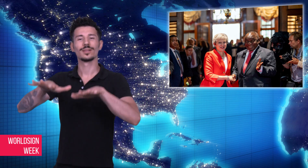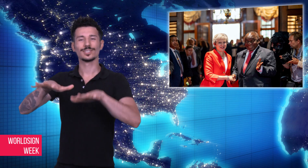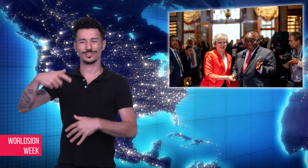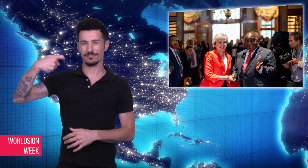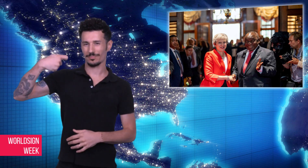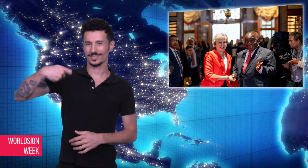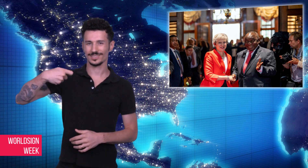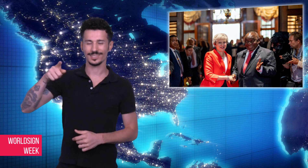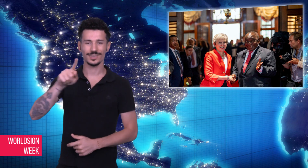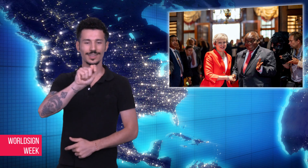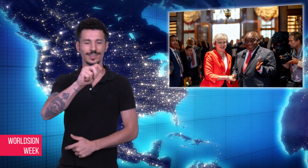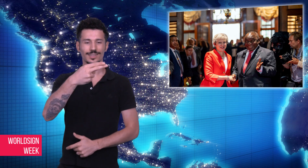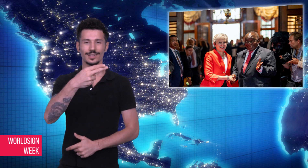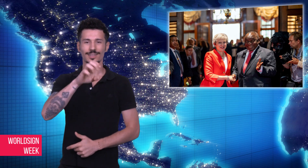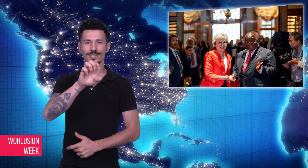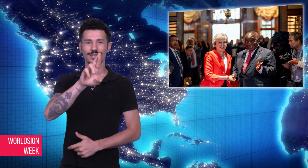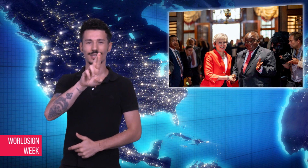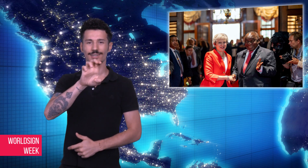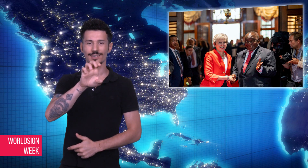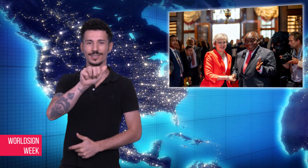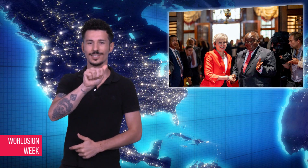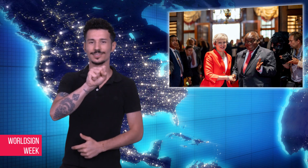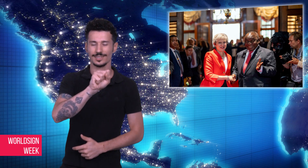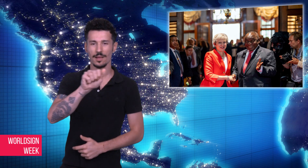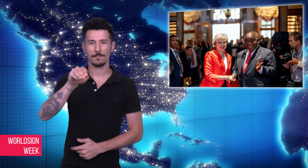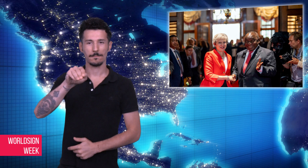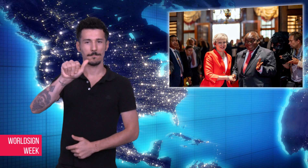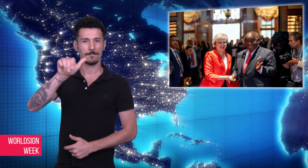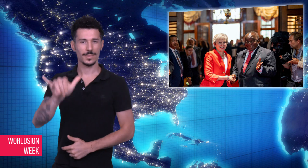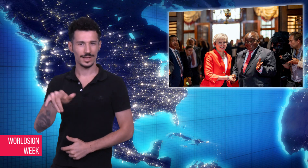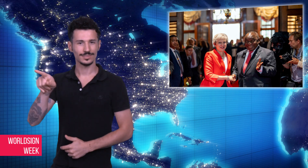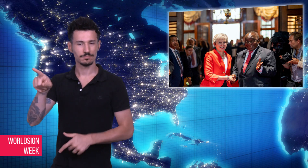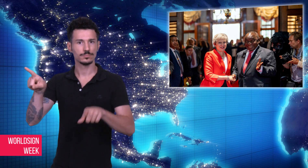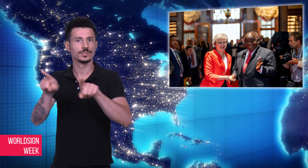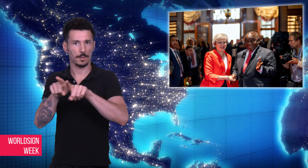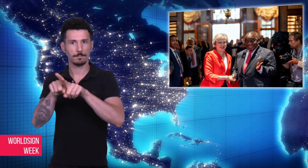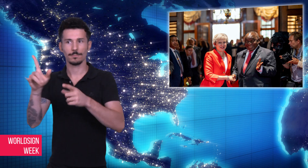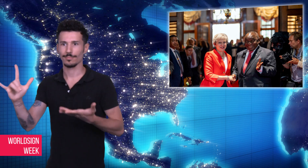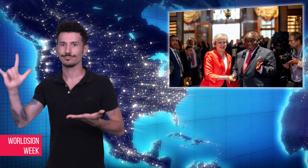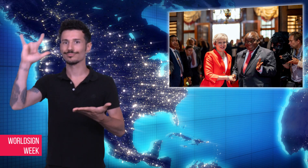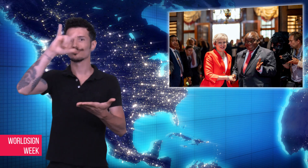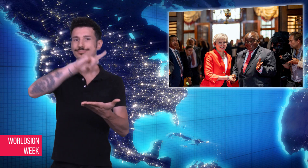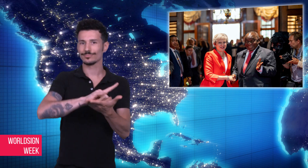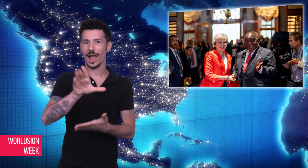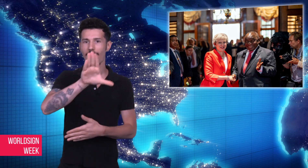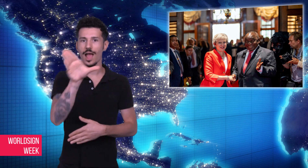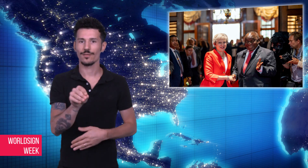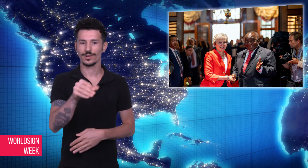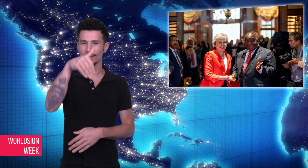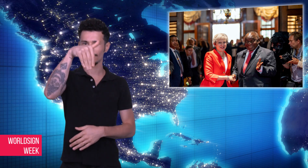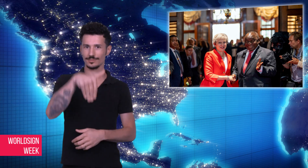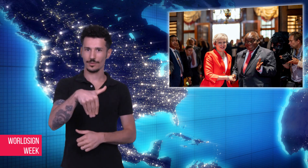prime minister Theresa May also visited South Africa, Nigeria, and